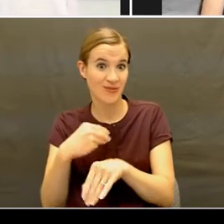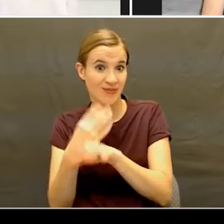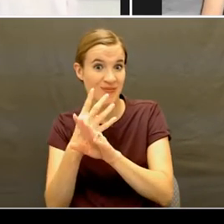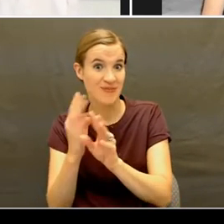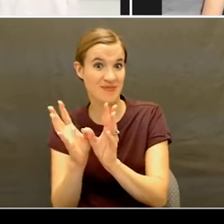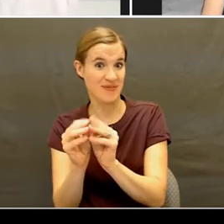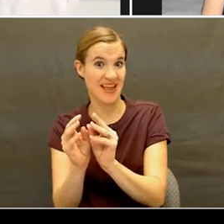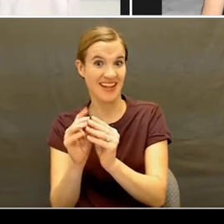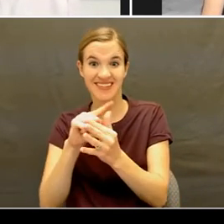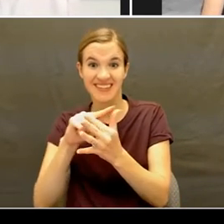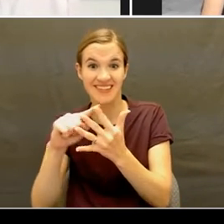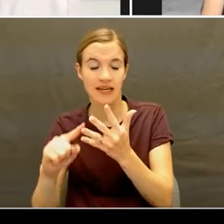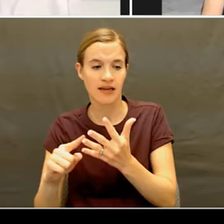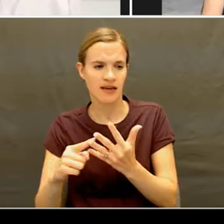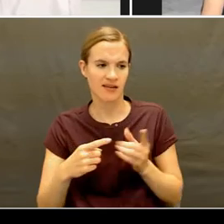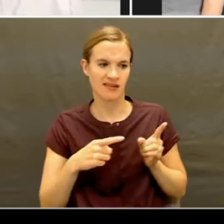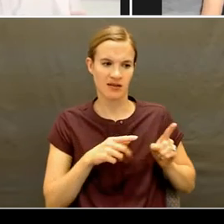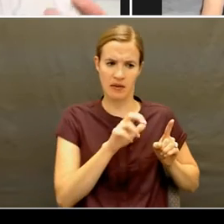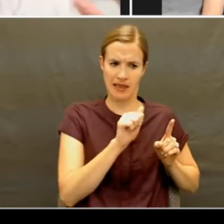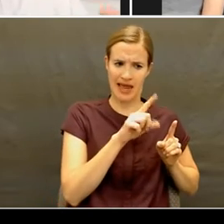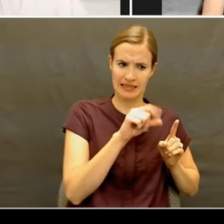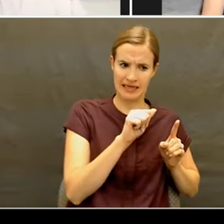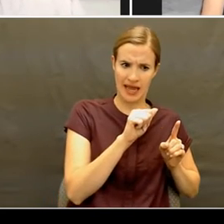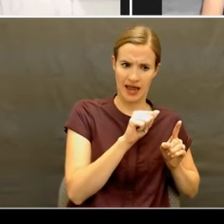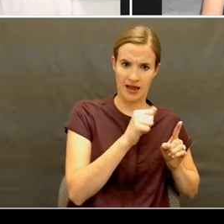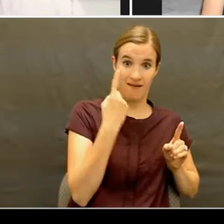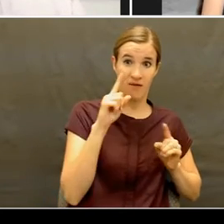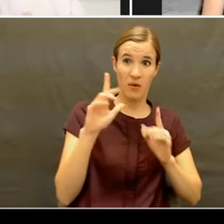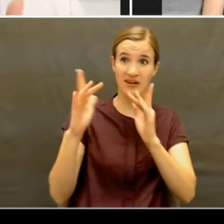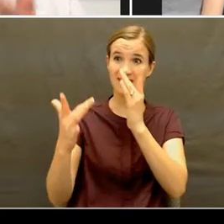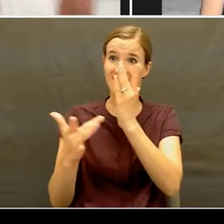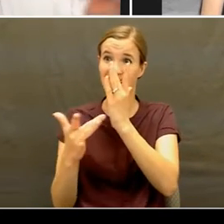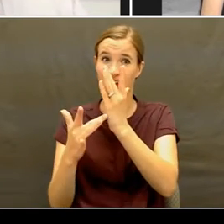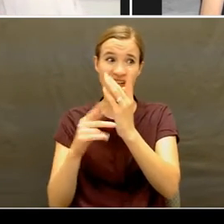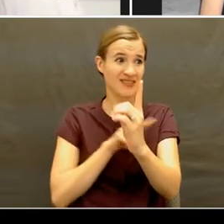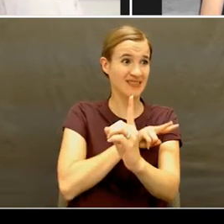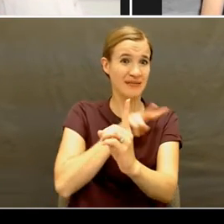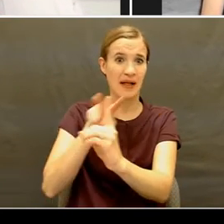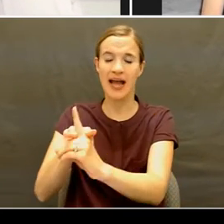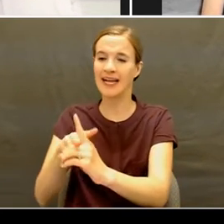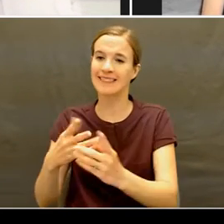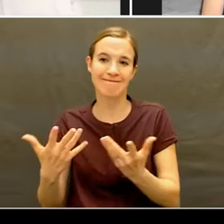lot of that, how do we make that accessible, we've had 508 cover some of those things, but it's